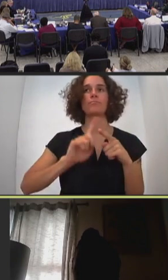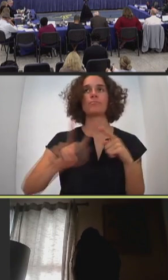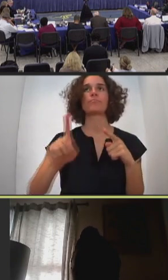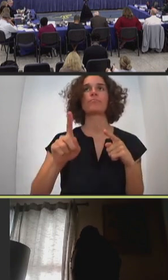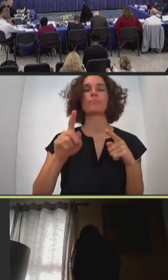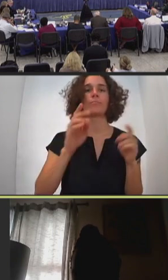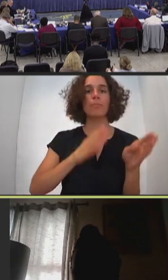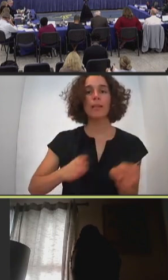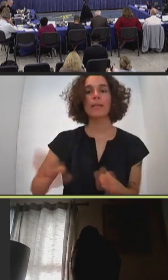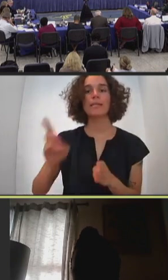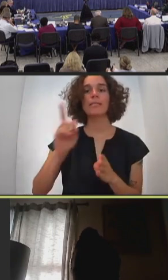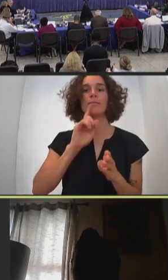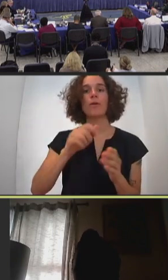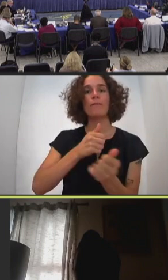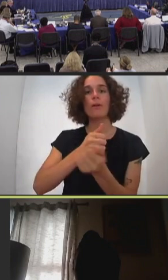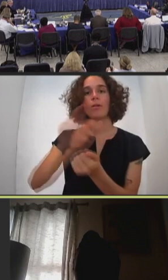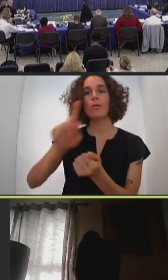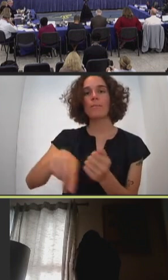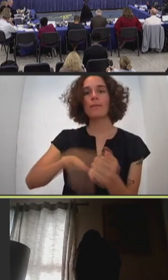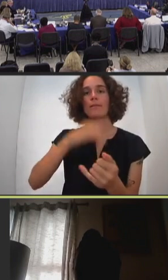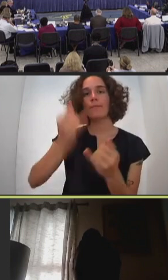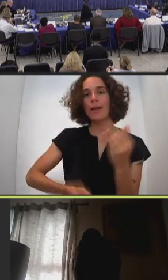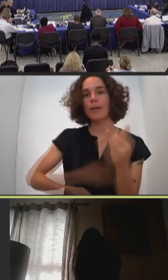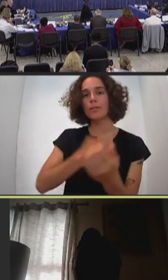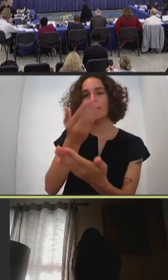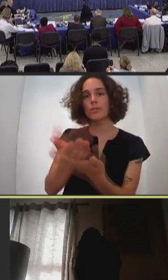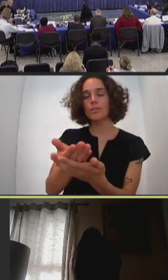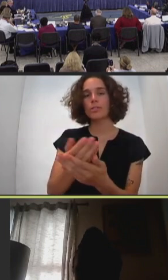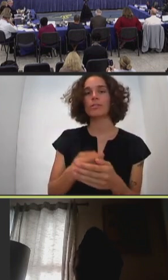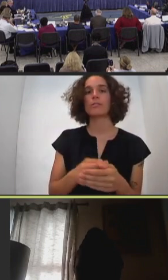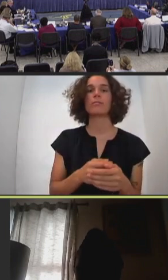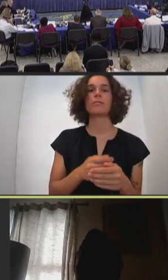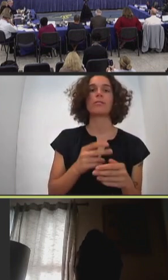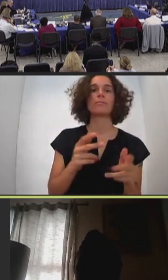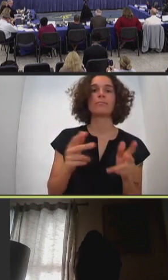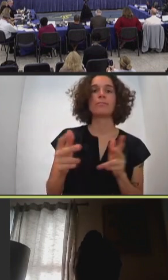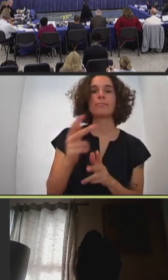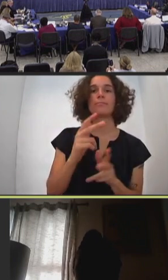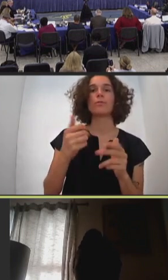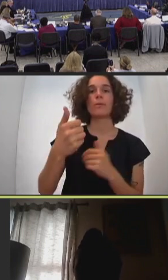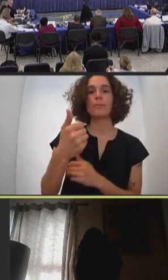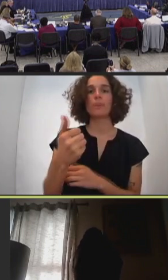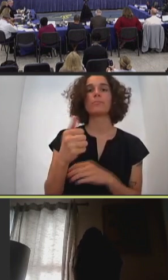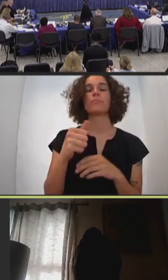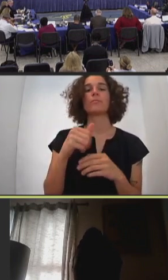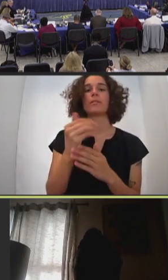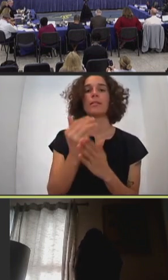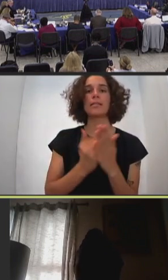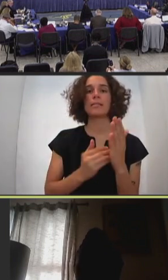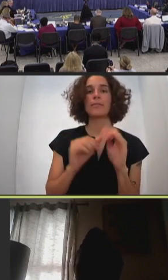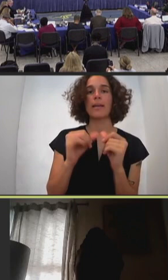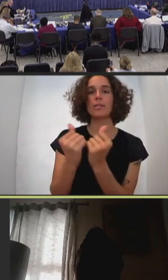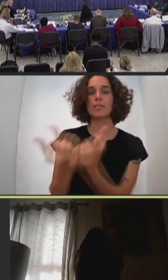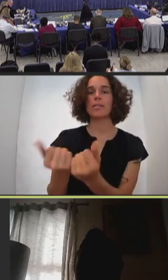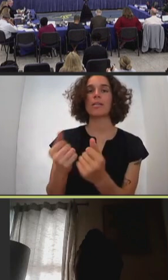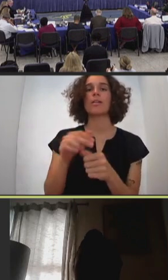at the final destinations. We provide lists of partner agencies or local health departments,